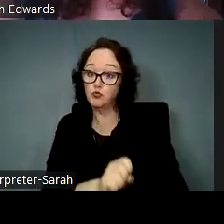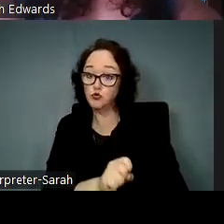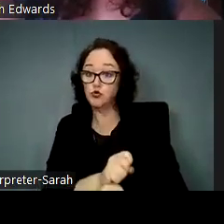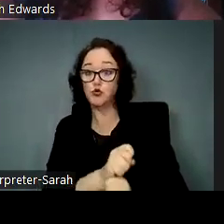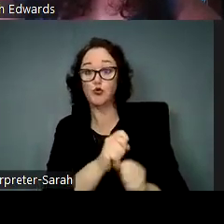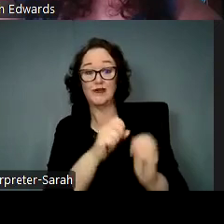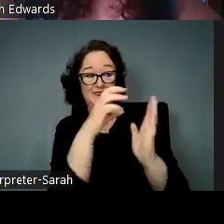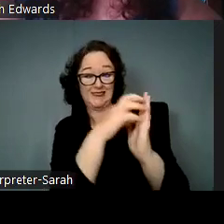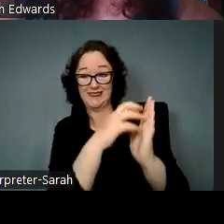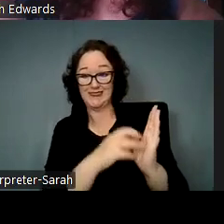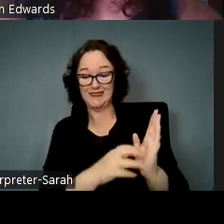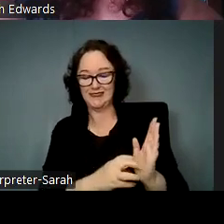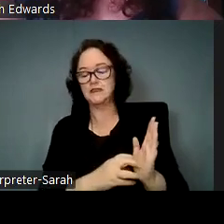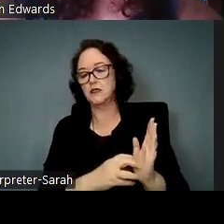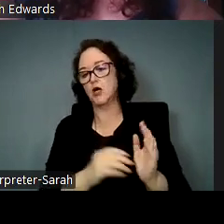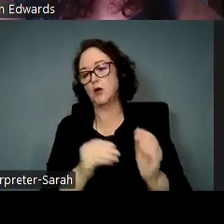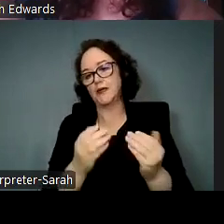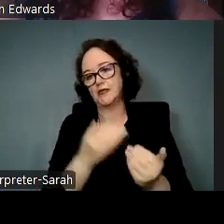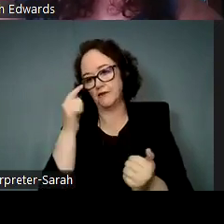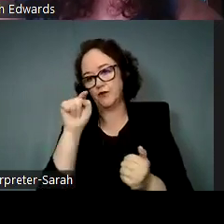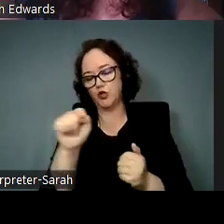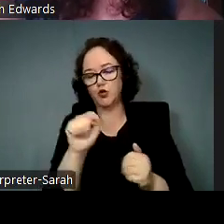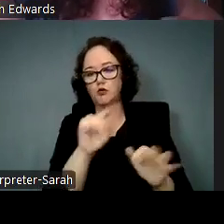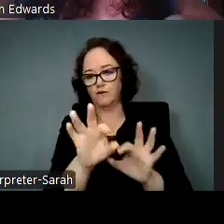in them easier. As Susan just said earlier, once you do it